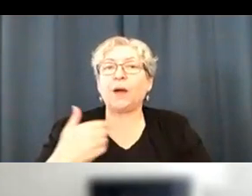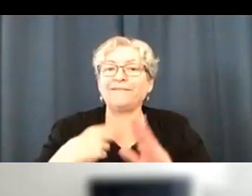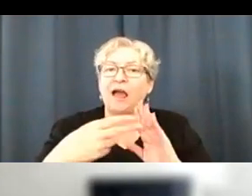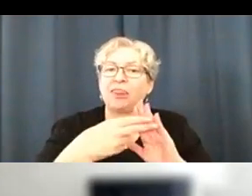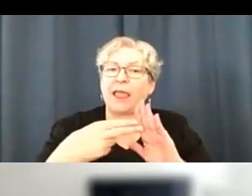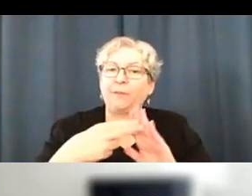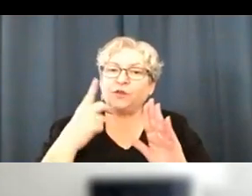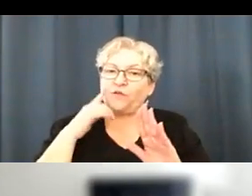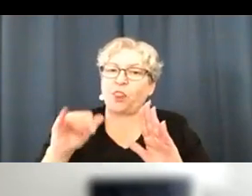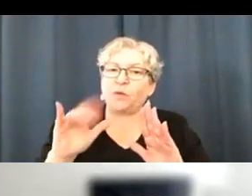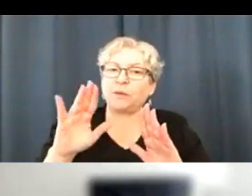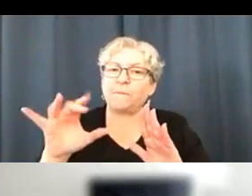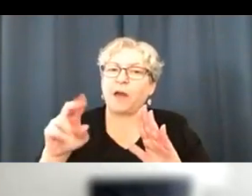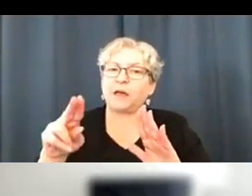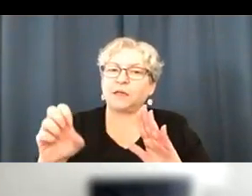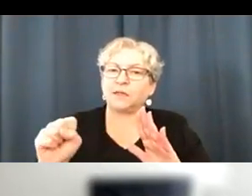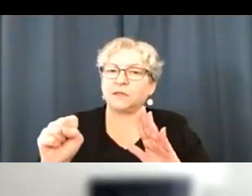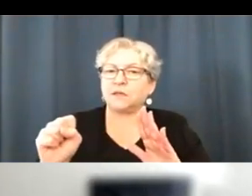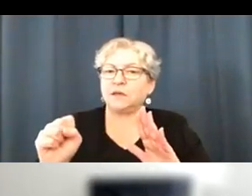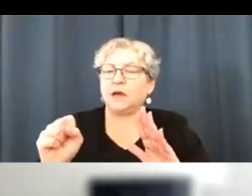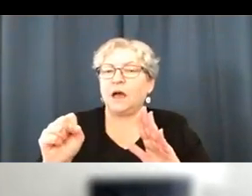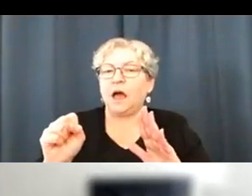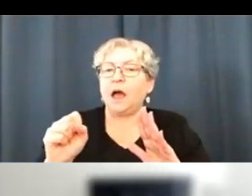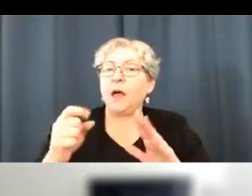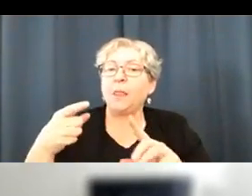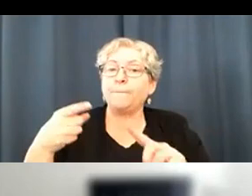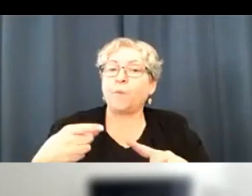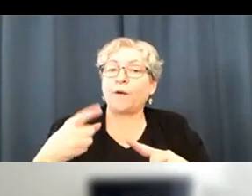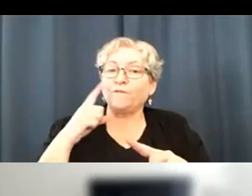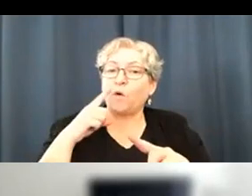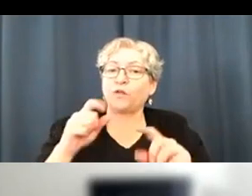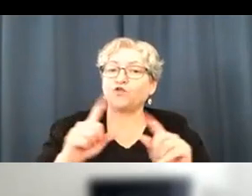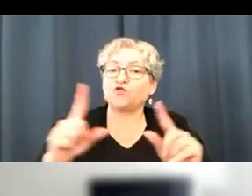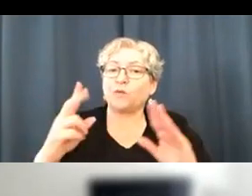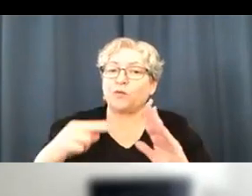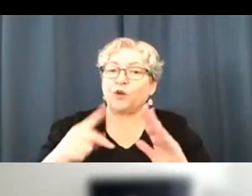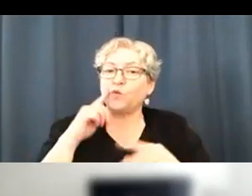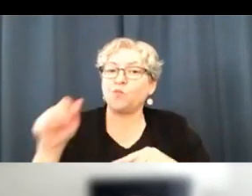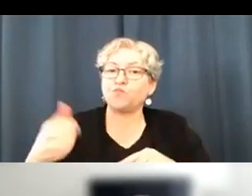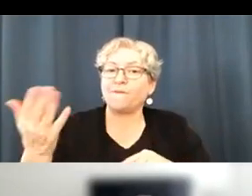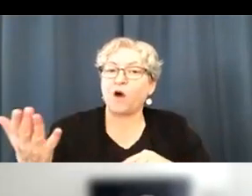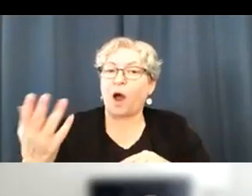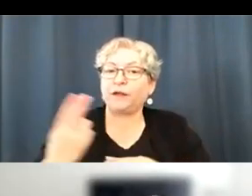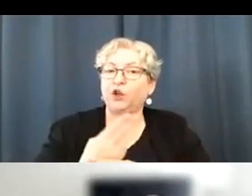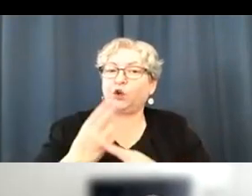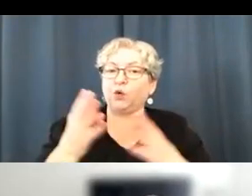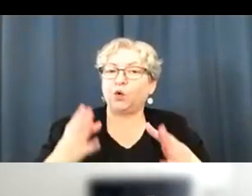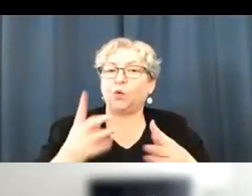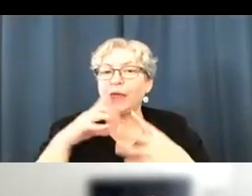and that sort of thing. The point of a screen reader is to provide the user with additional information